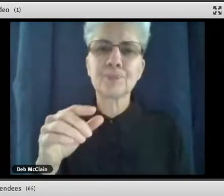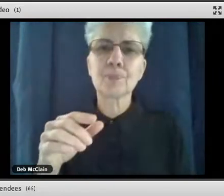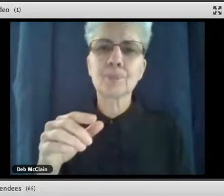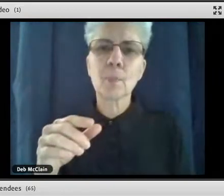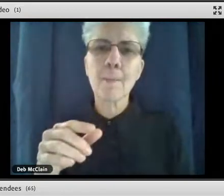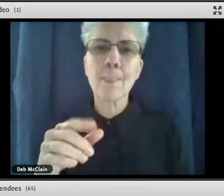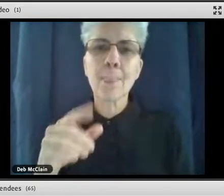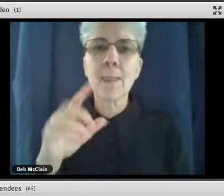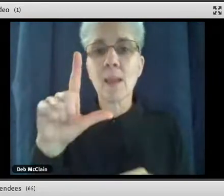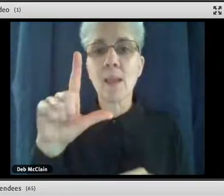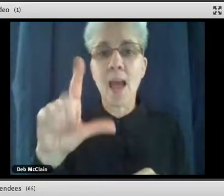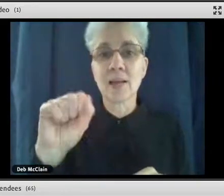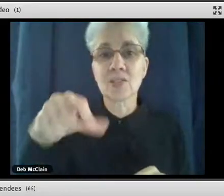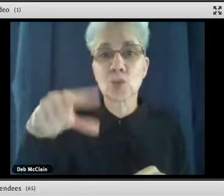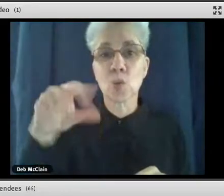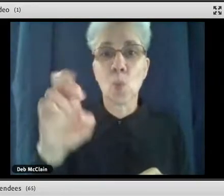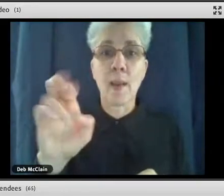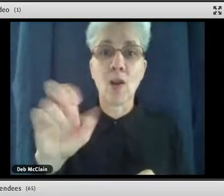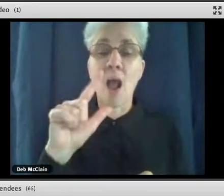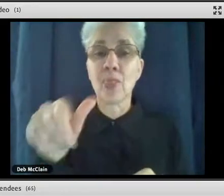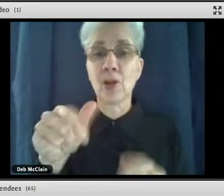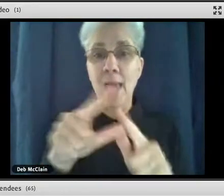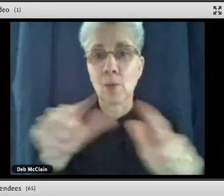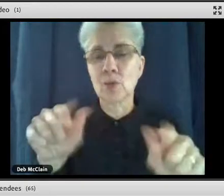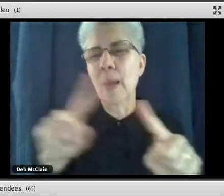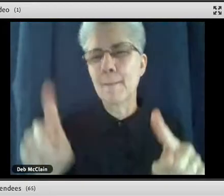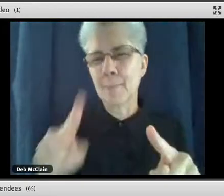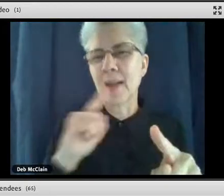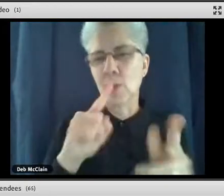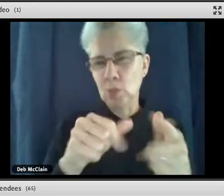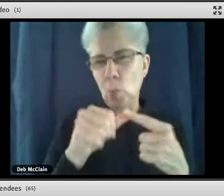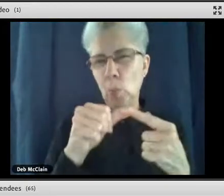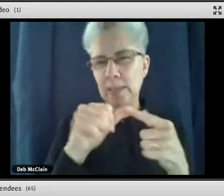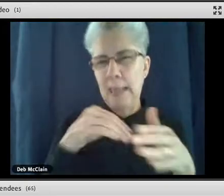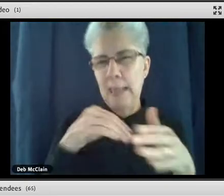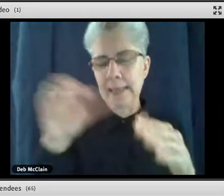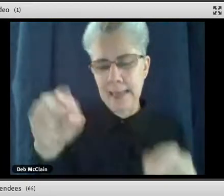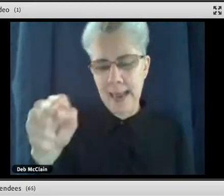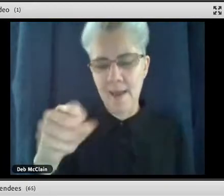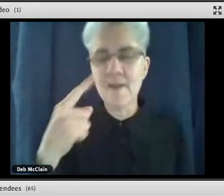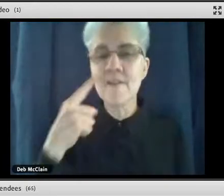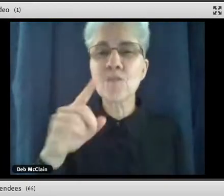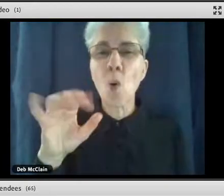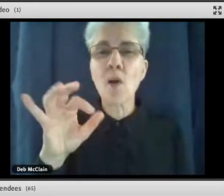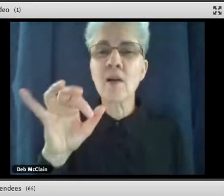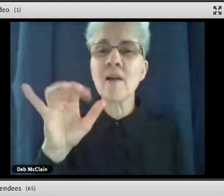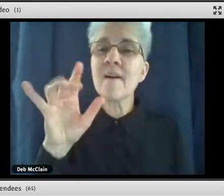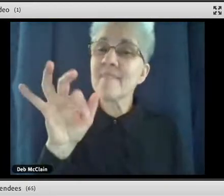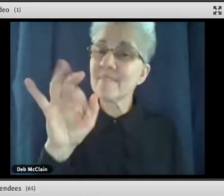Okay, and then you may want to elsewhere note the other language that it's...